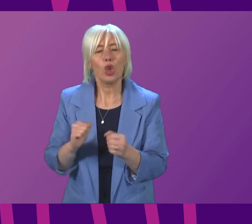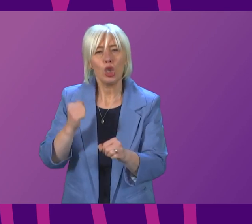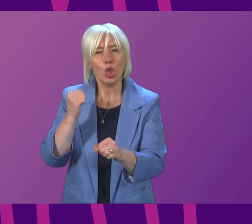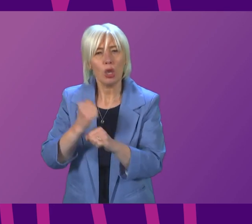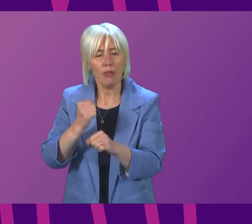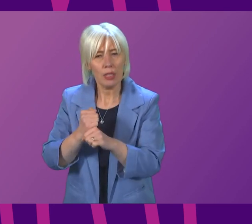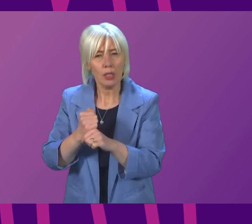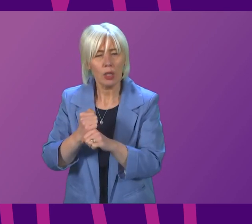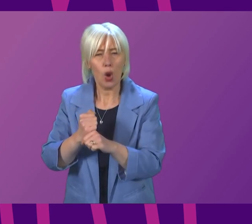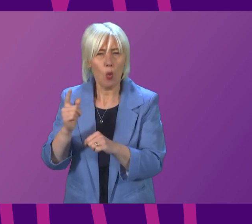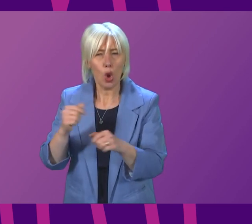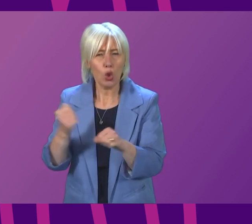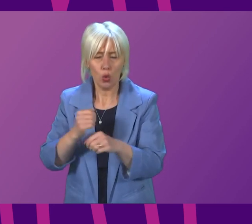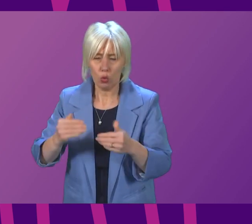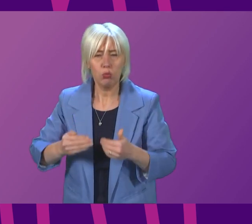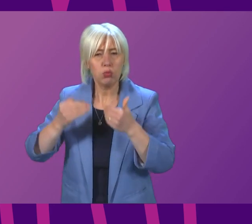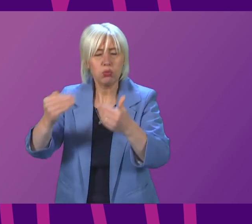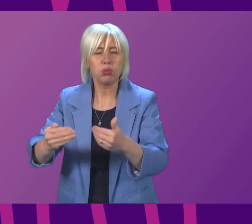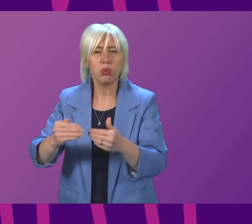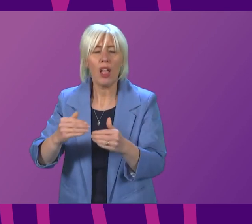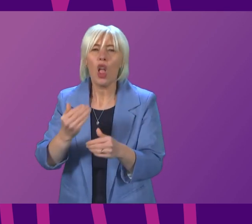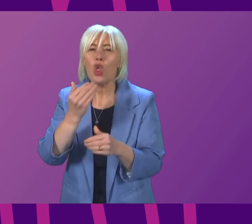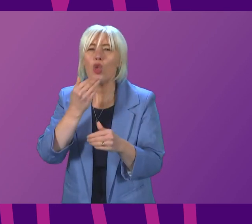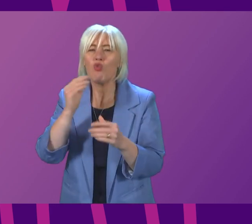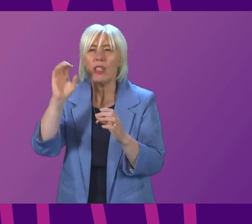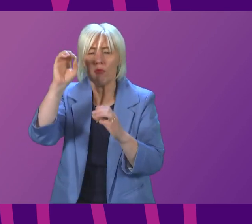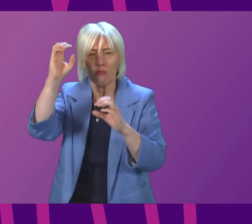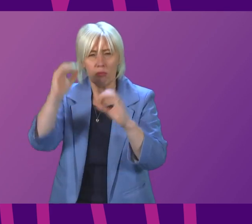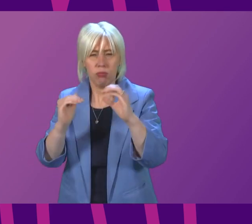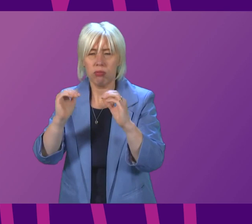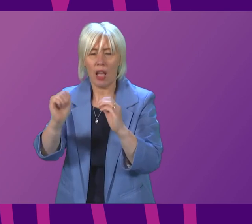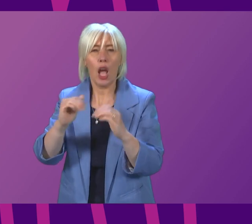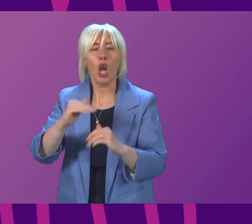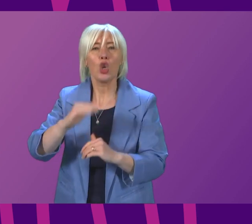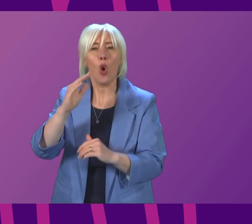the green transition in North Ayrshire, following the closure of Hunterston B power station on 7 January.